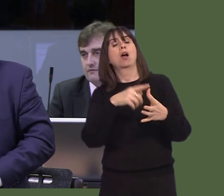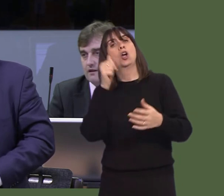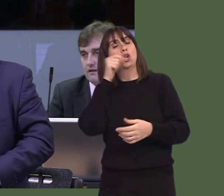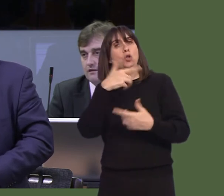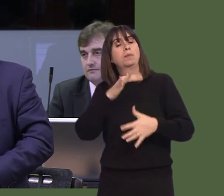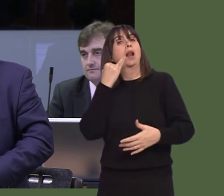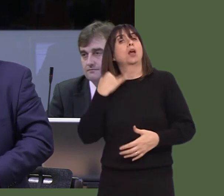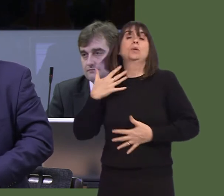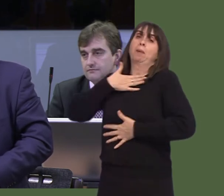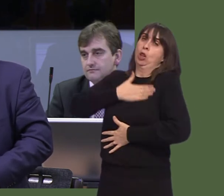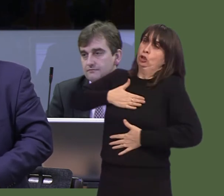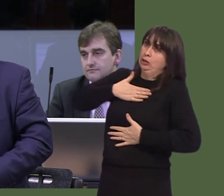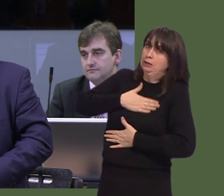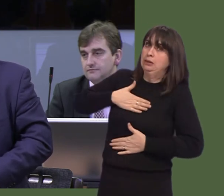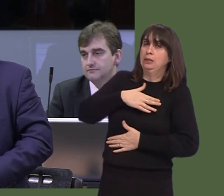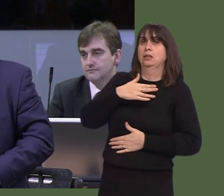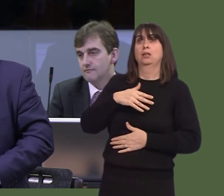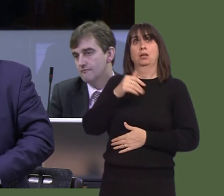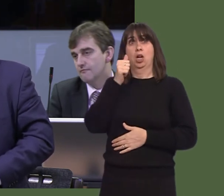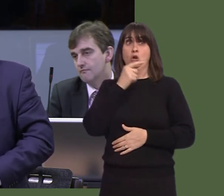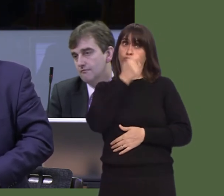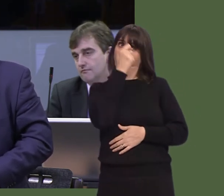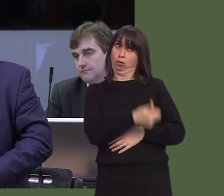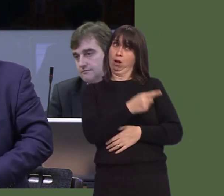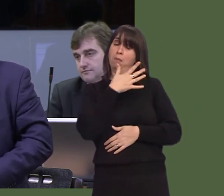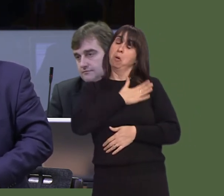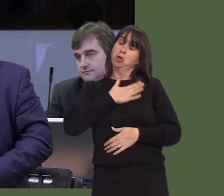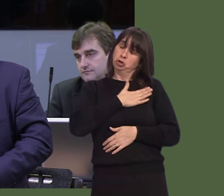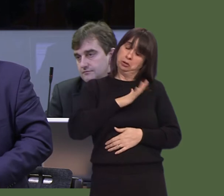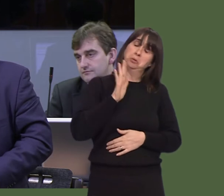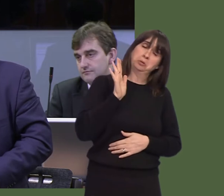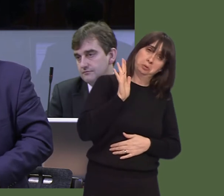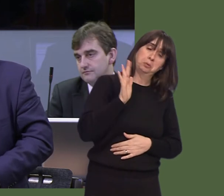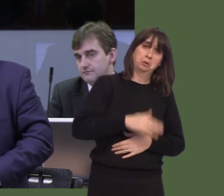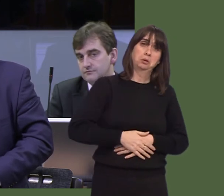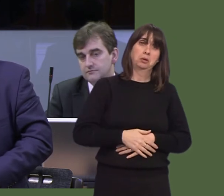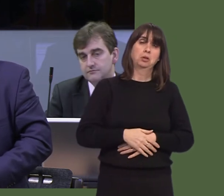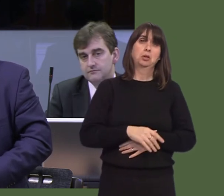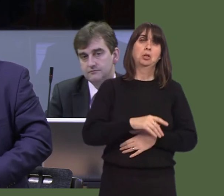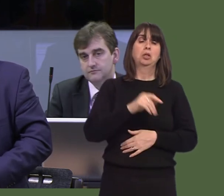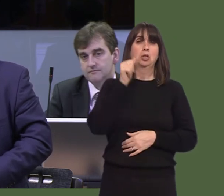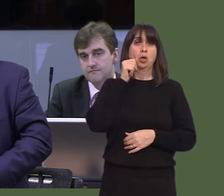Why would you take a service that is designed to rehabilitate offenders and try and make a profit out of it?